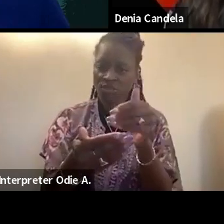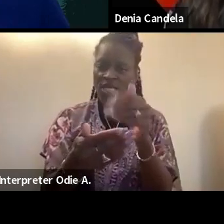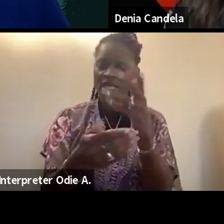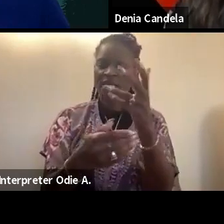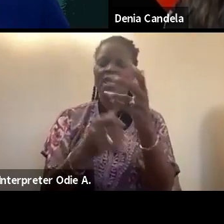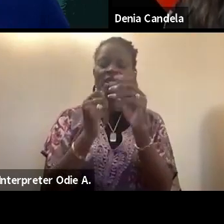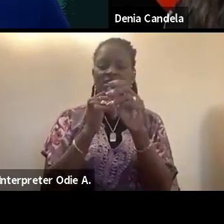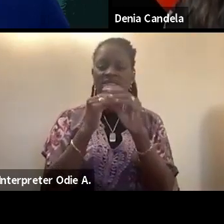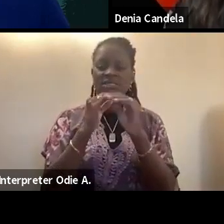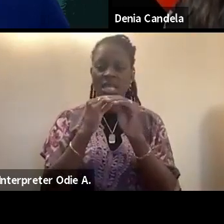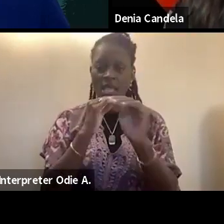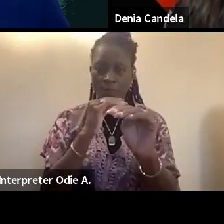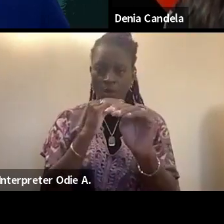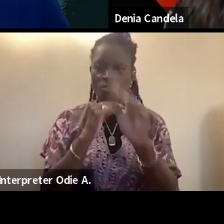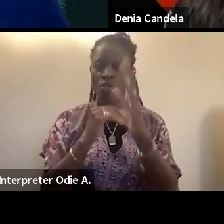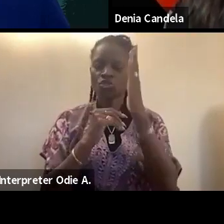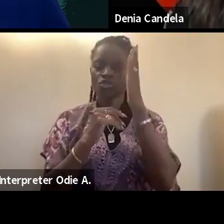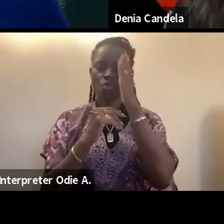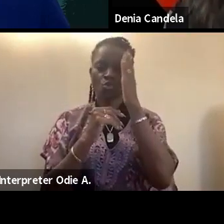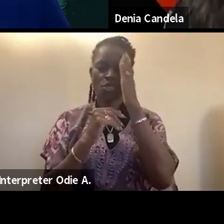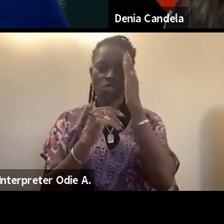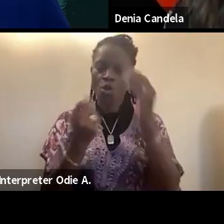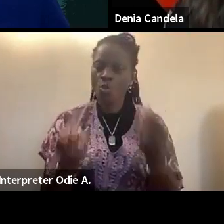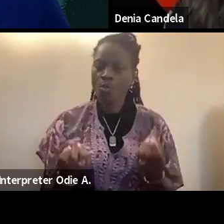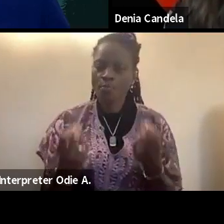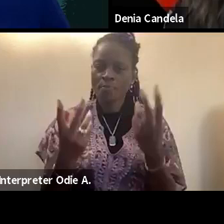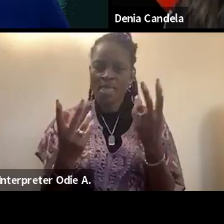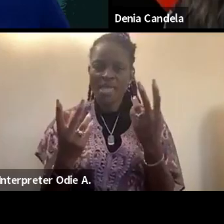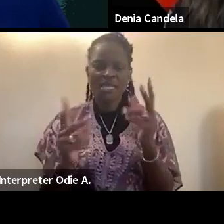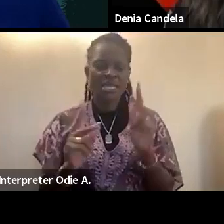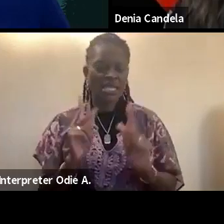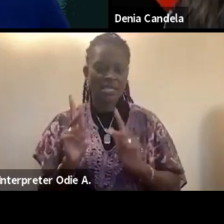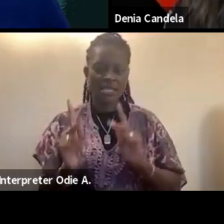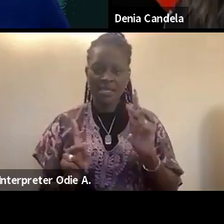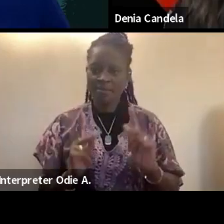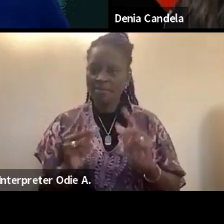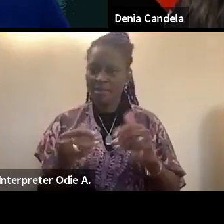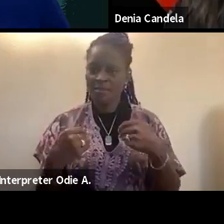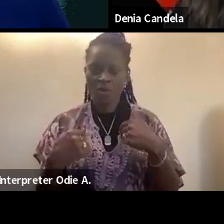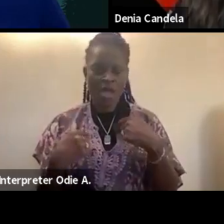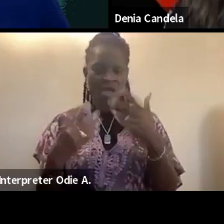So we know that a lot of promotoras and community health workers have been doing